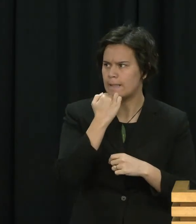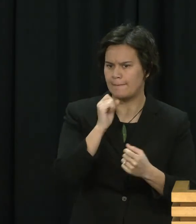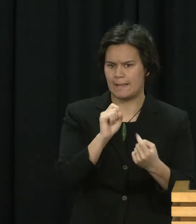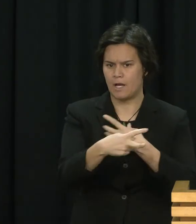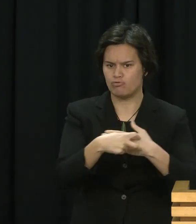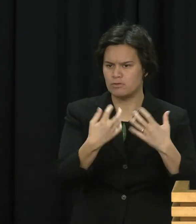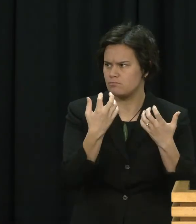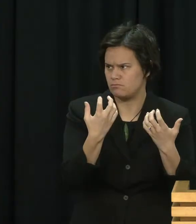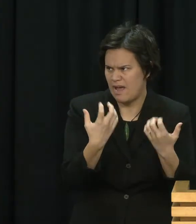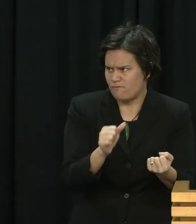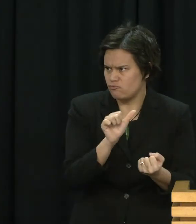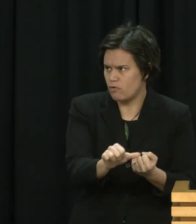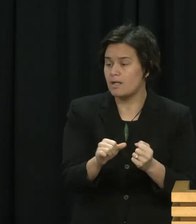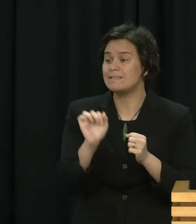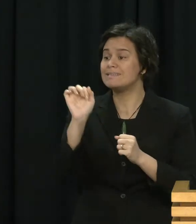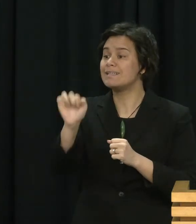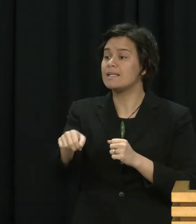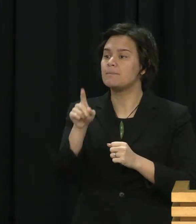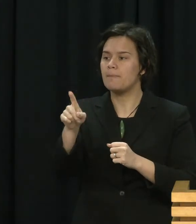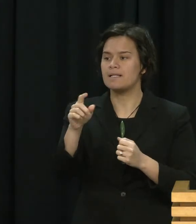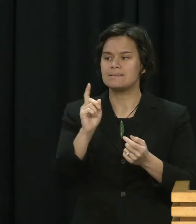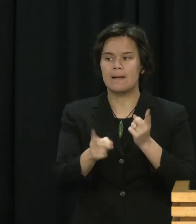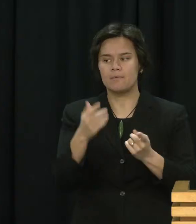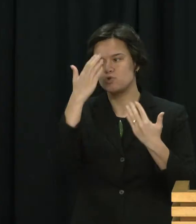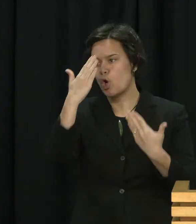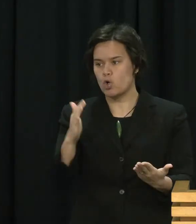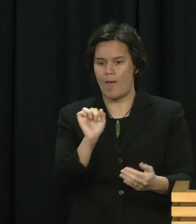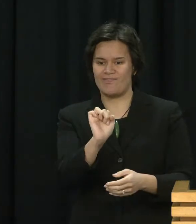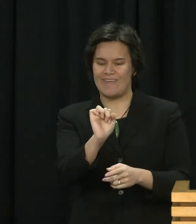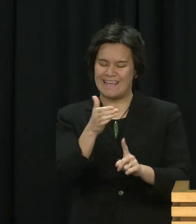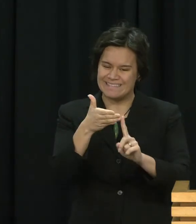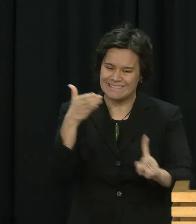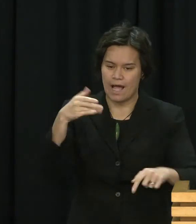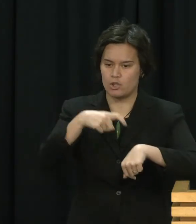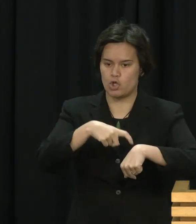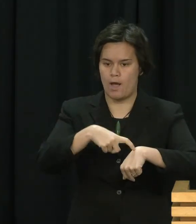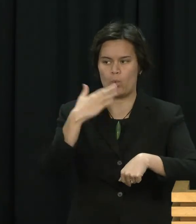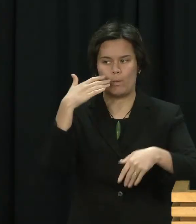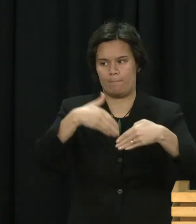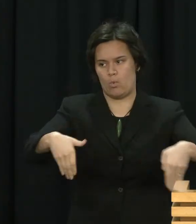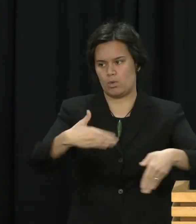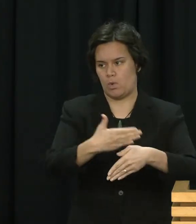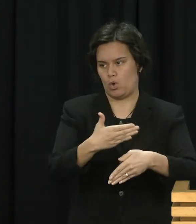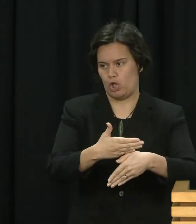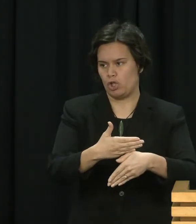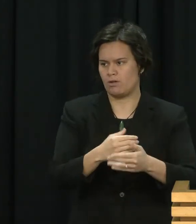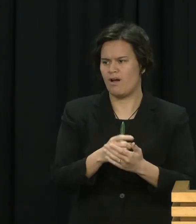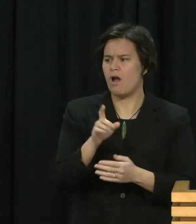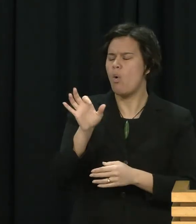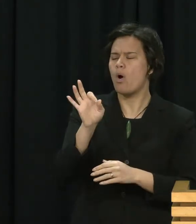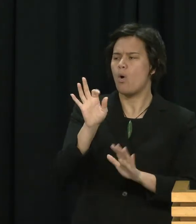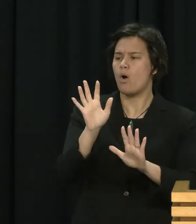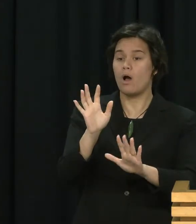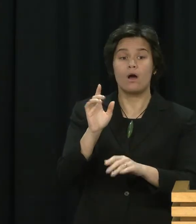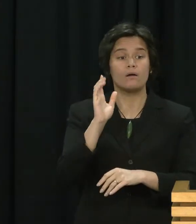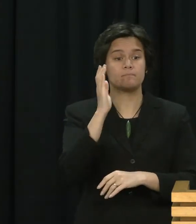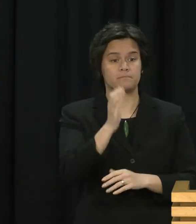employers. But you have contact details for those people. Yes, but we don't necessarily know when